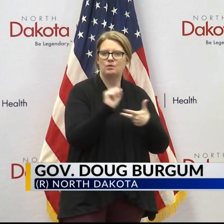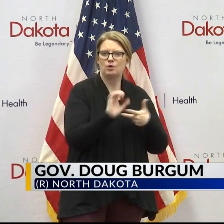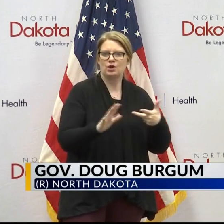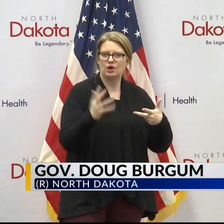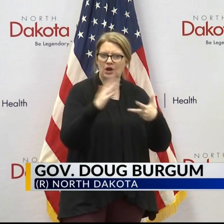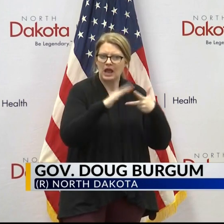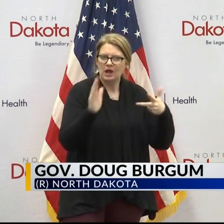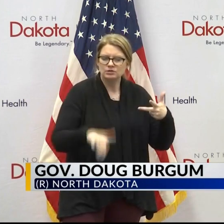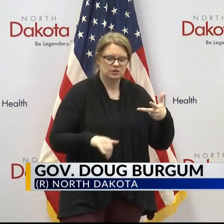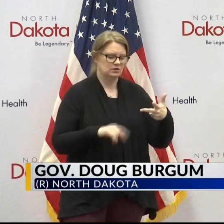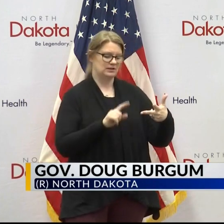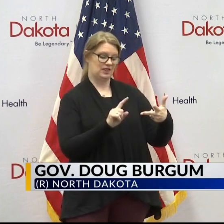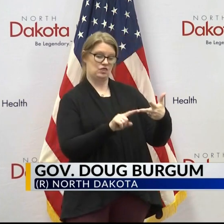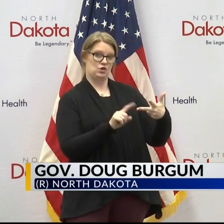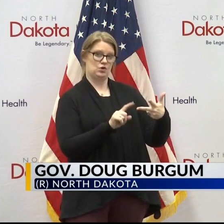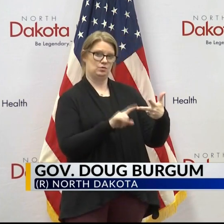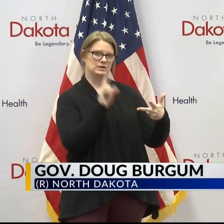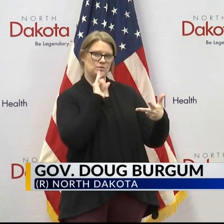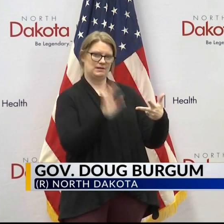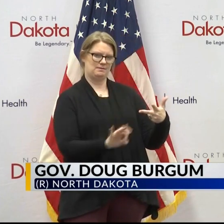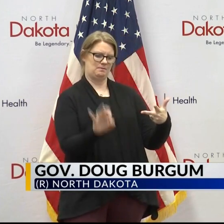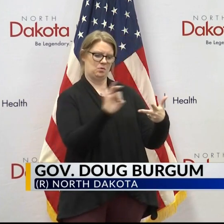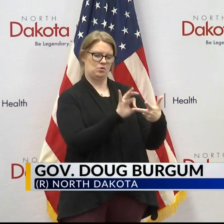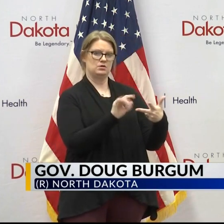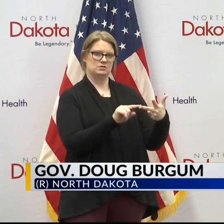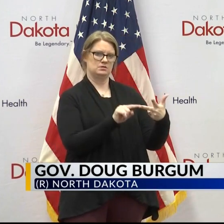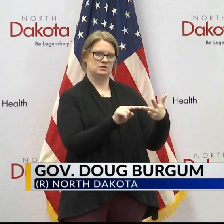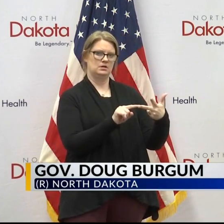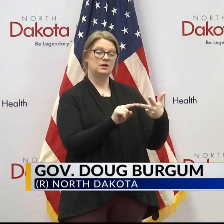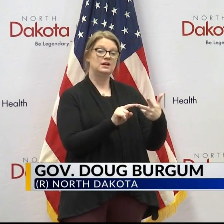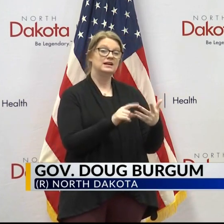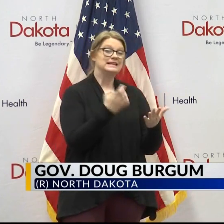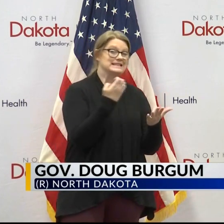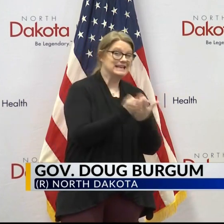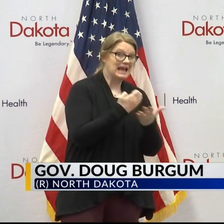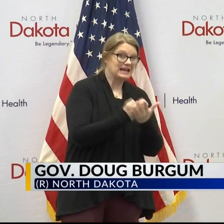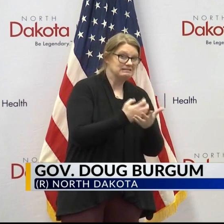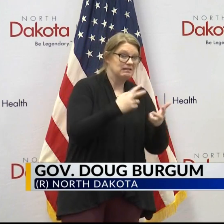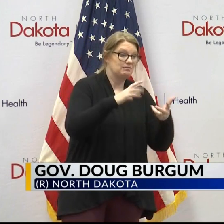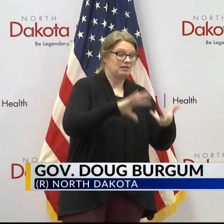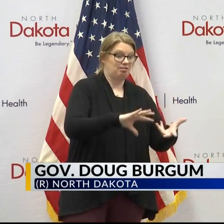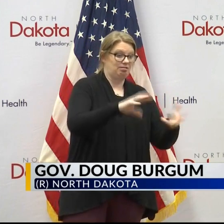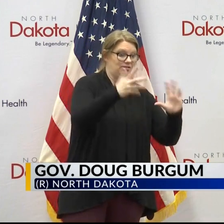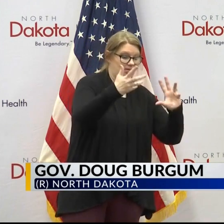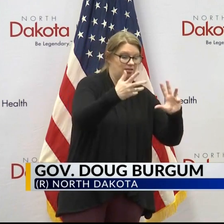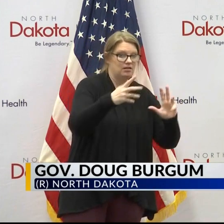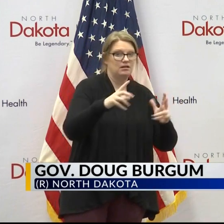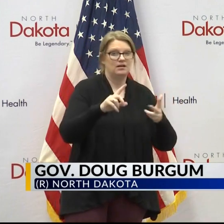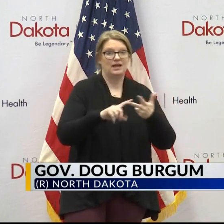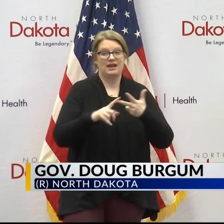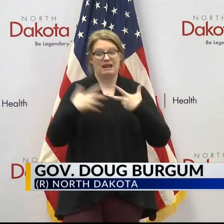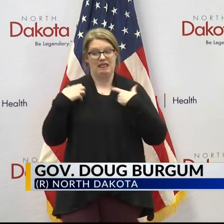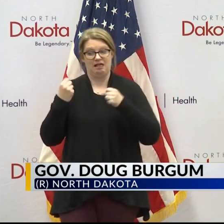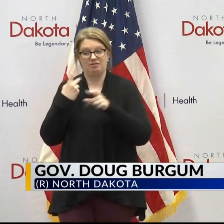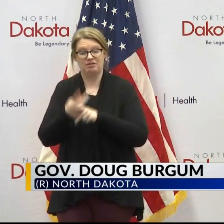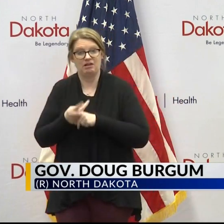ENFORCEMENT, AND FIRE PROTECTION, ALL THE THINGS THAT OUR LIFELINE WORKERS DO. THIS IS A DEEP CONCERN. WE WENT INTO THE PROCESS WITH ERNEST IN THE NUMBER ONE OBJECTIVE IS TO PROTECT THE HEALTH OF OUR CHILDREN, THEIR